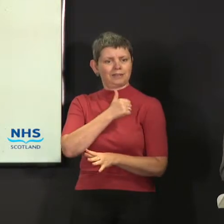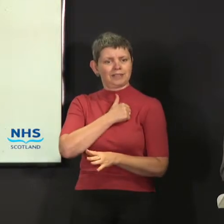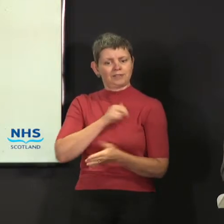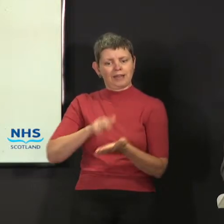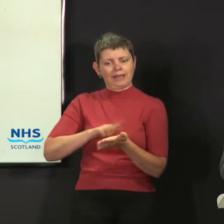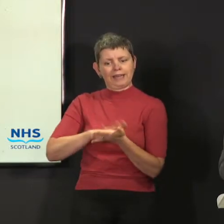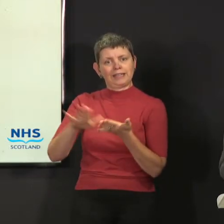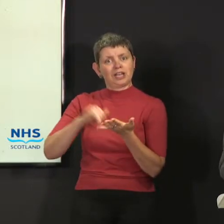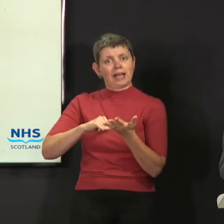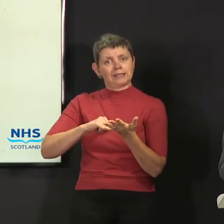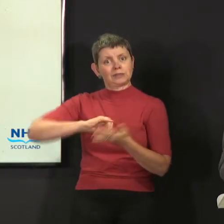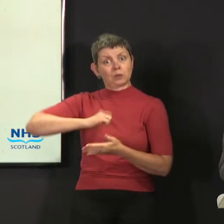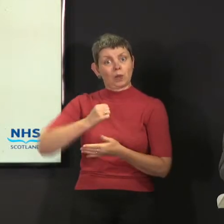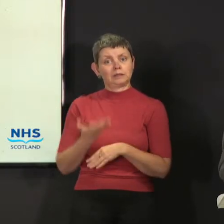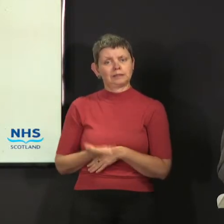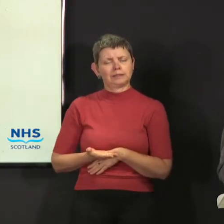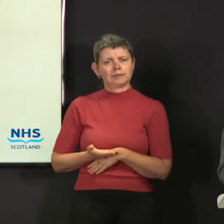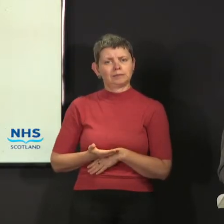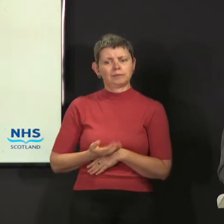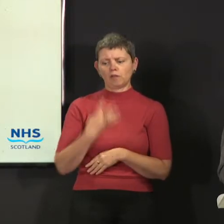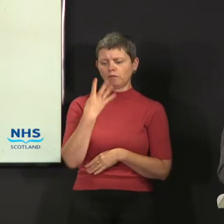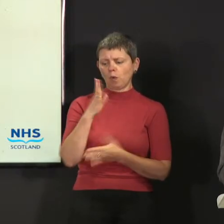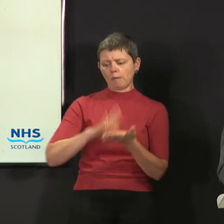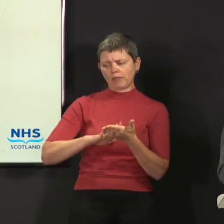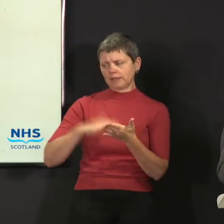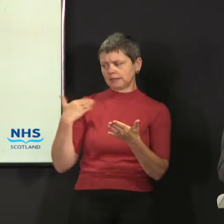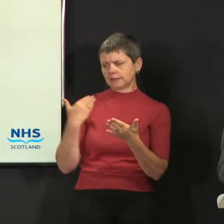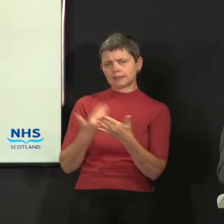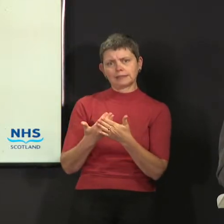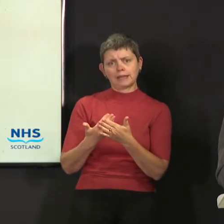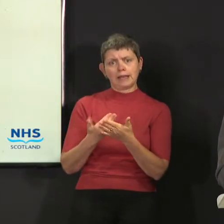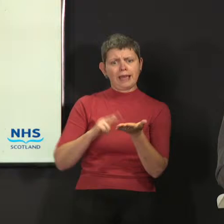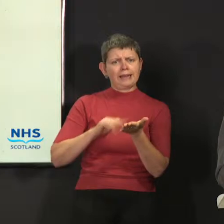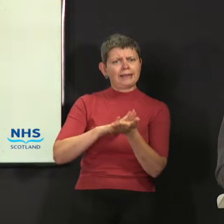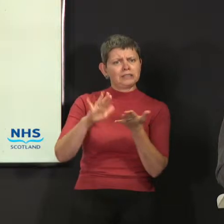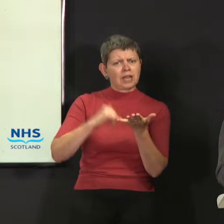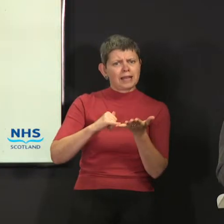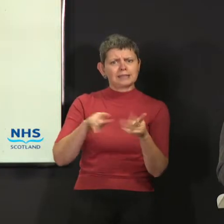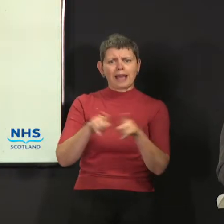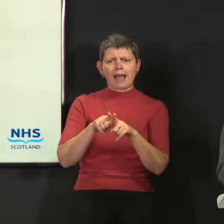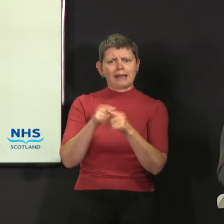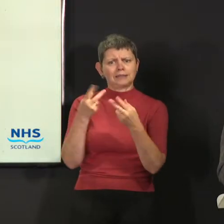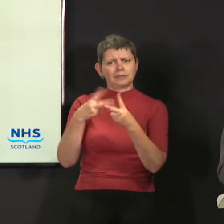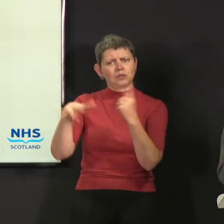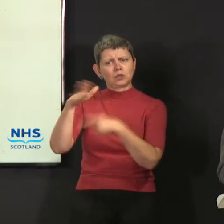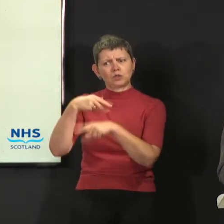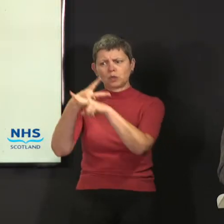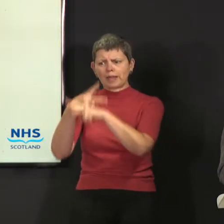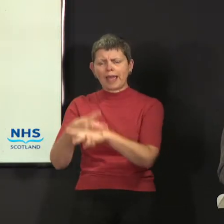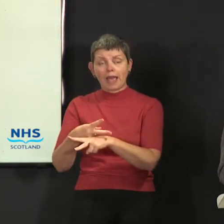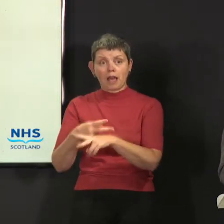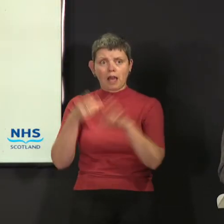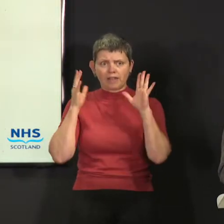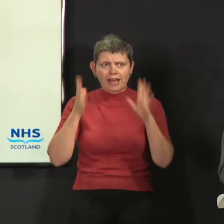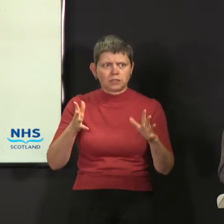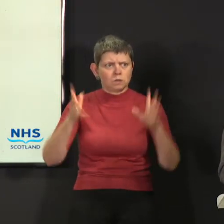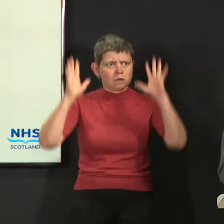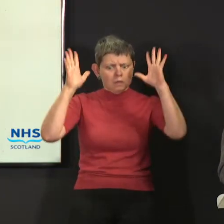Health Service. Over the last four months the NHS and our wider health and social care services have adapted at a phenomenal speed and scale to meet the